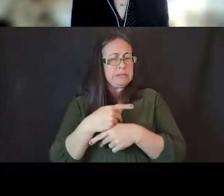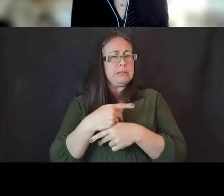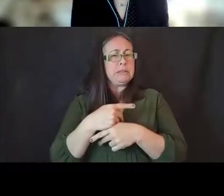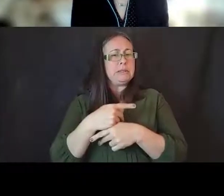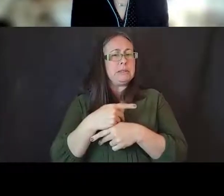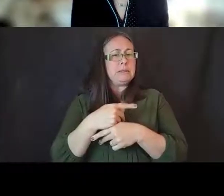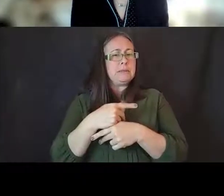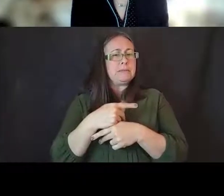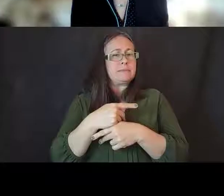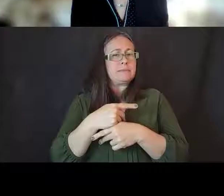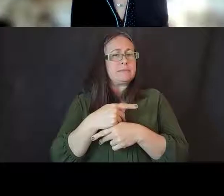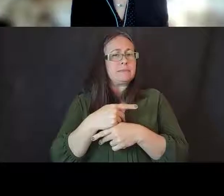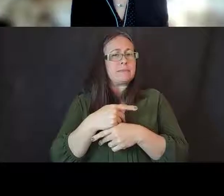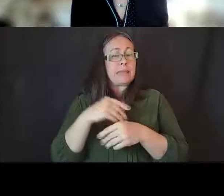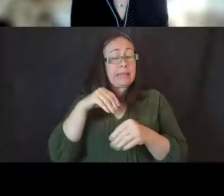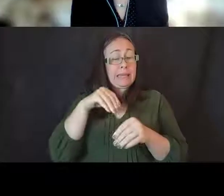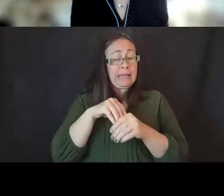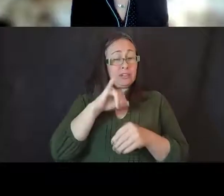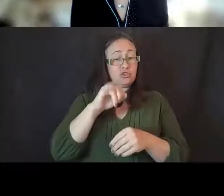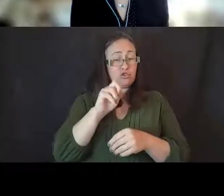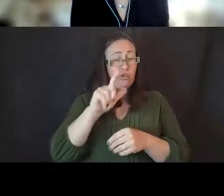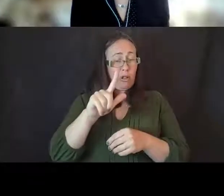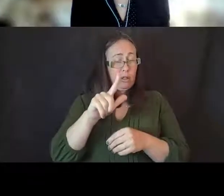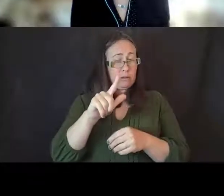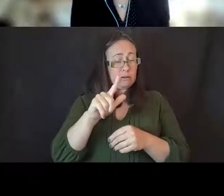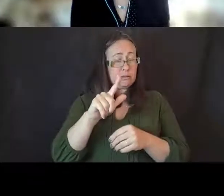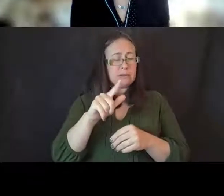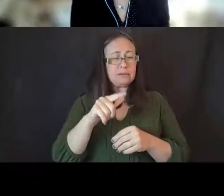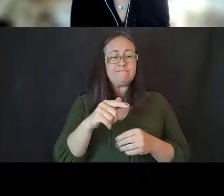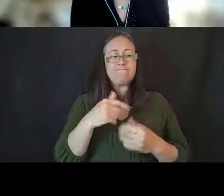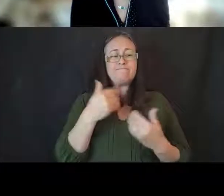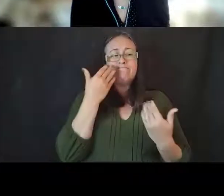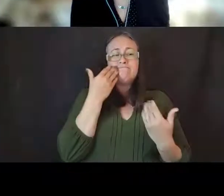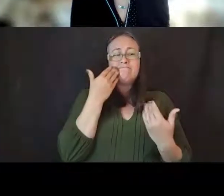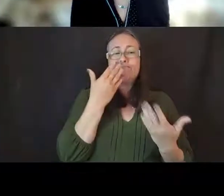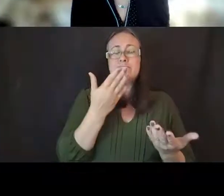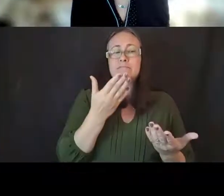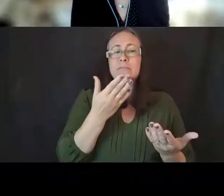in journals was that we didn't really know exactly what studies